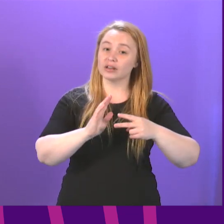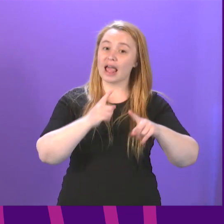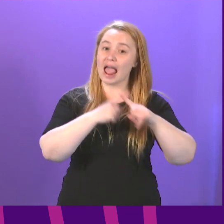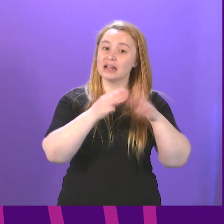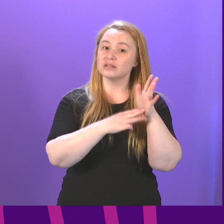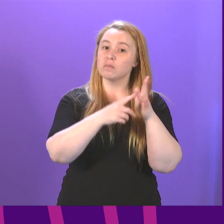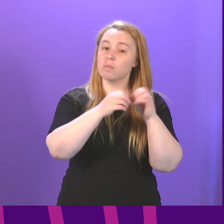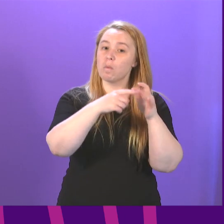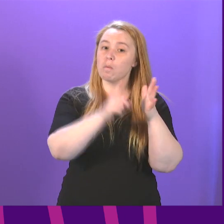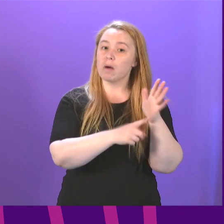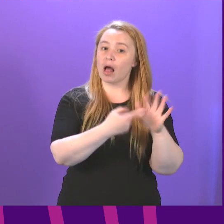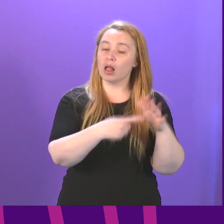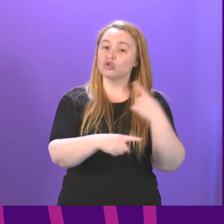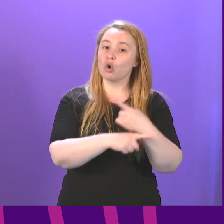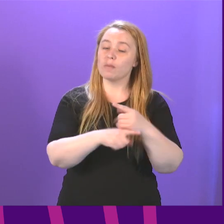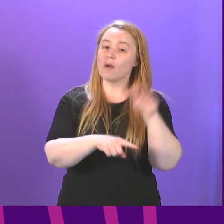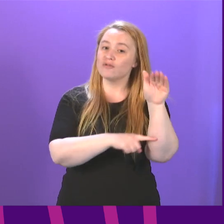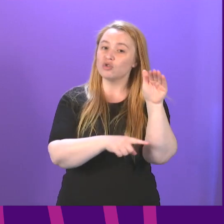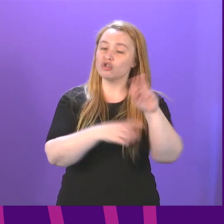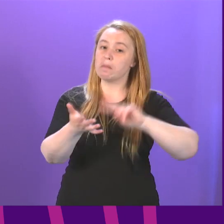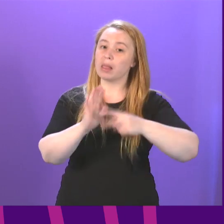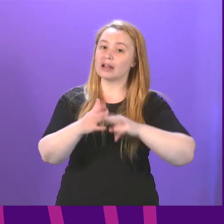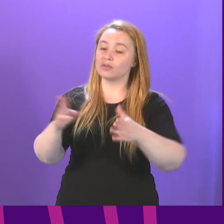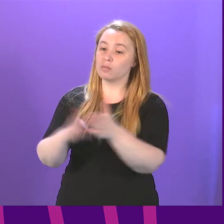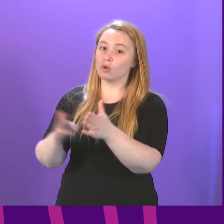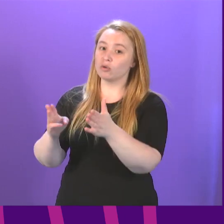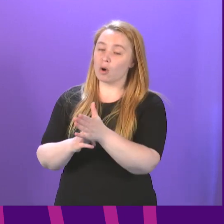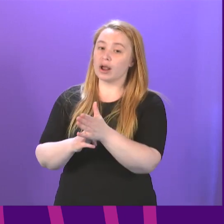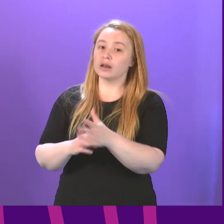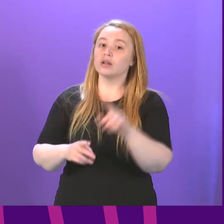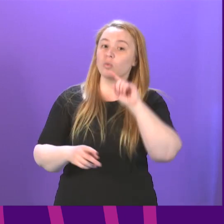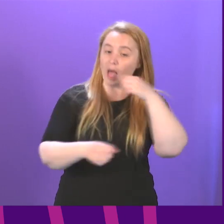it comes to future plans at Mossmorran, or will it lead the discussion with the